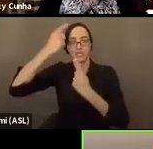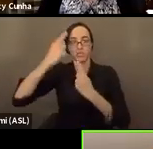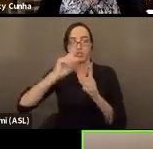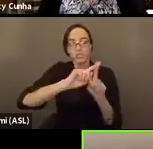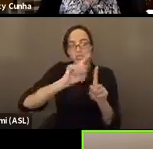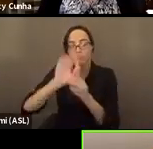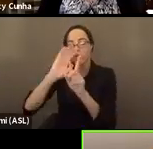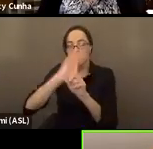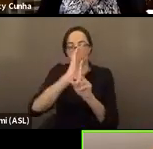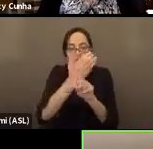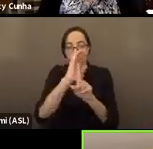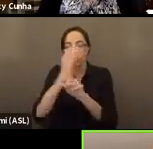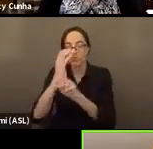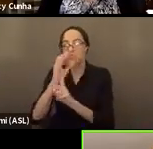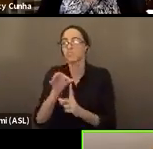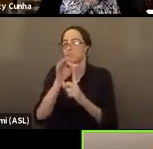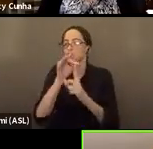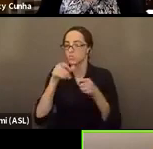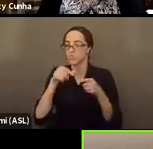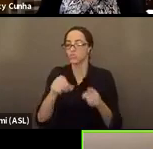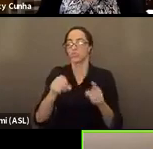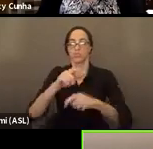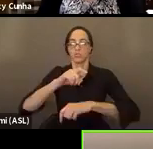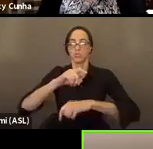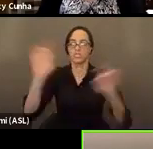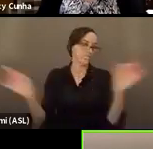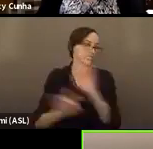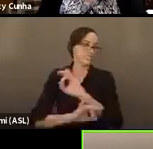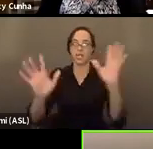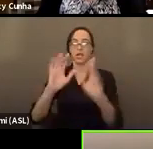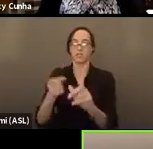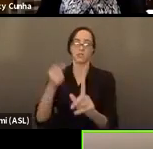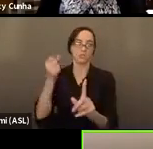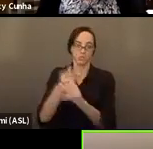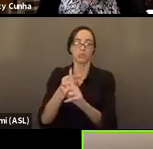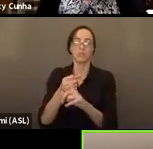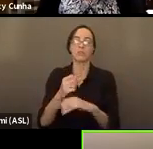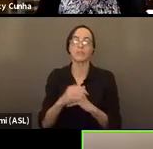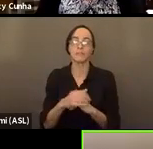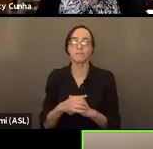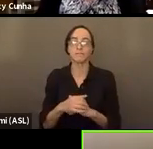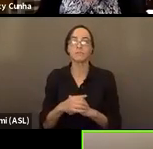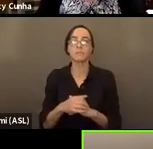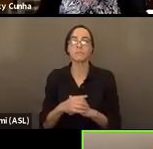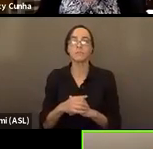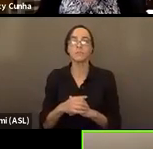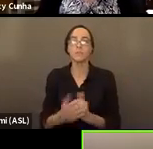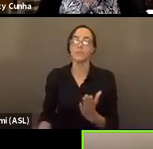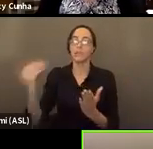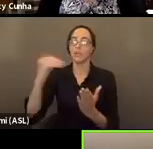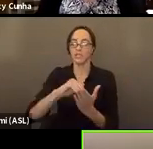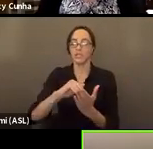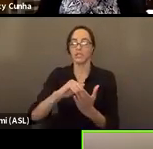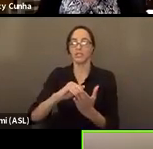especially in times of disaster and um you know again i always go out to the evacuation sites i